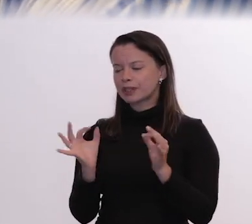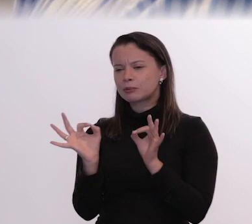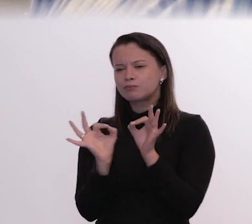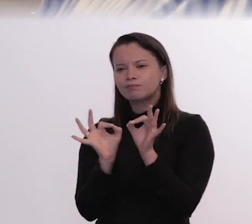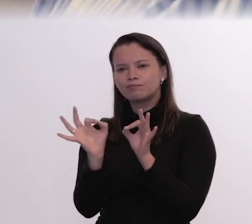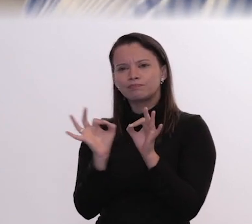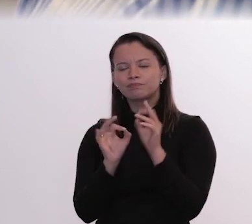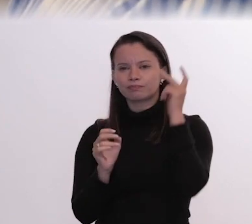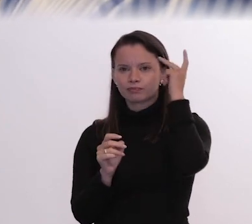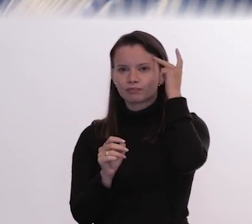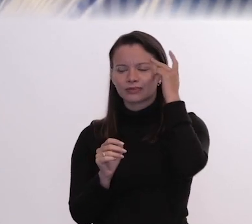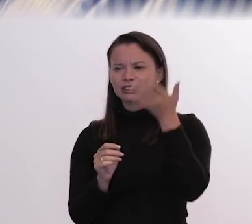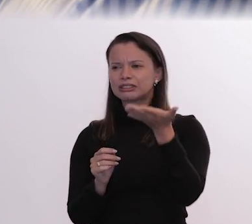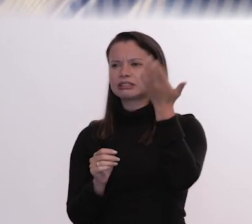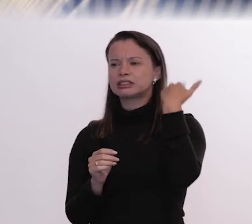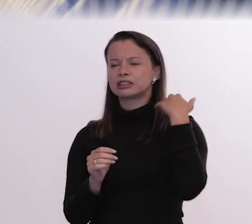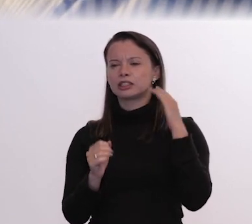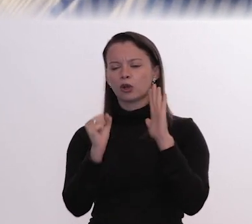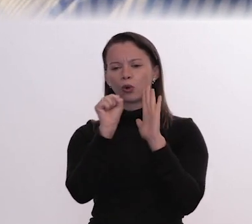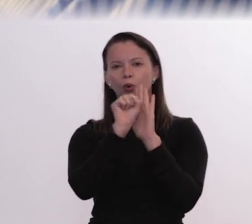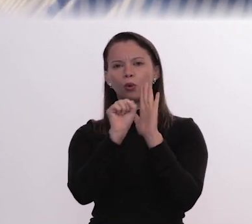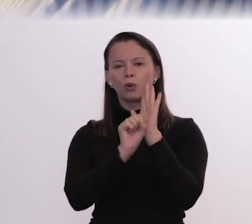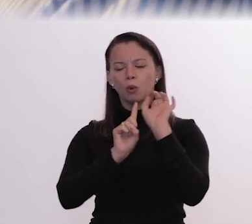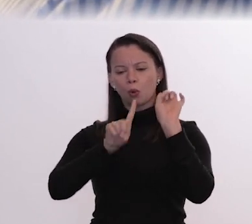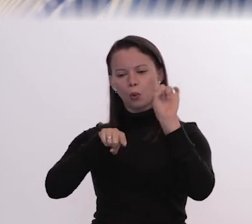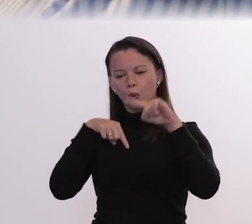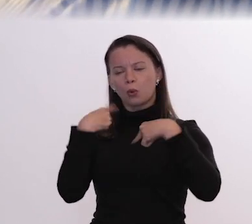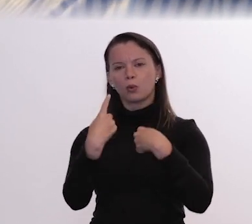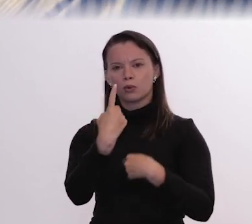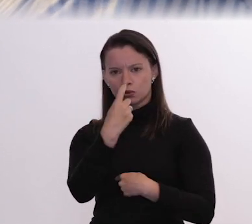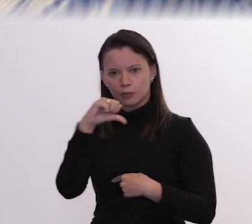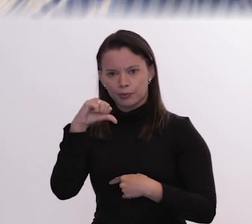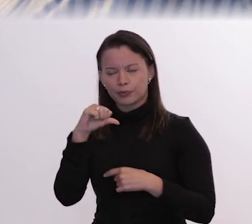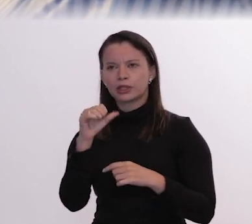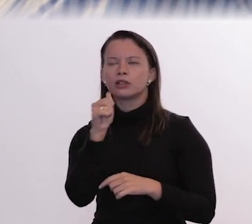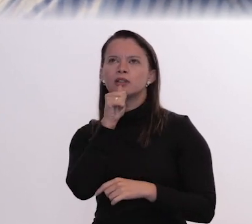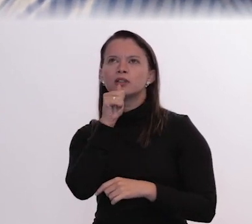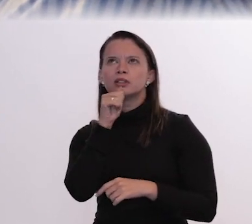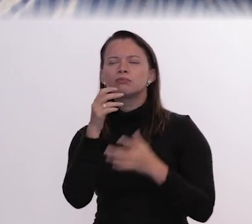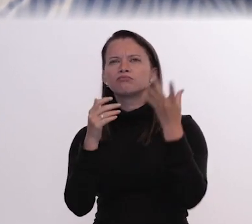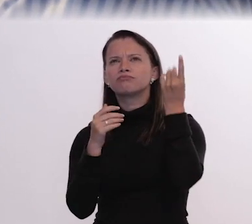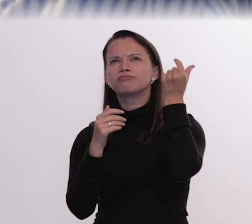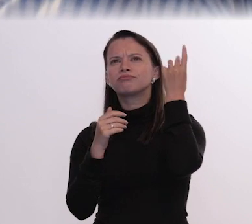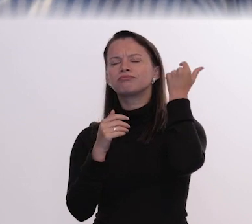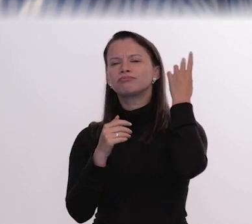that old historic center, acquires a new dimension, this is an attempt to find